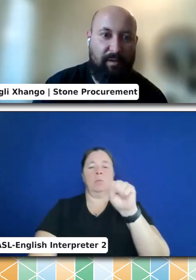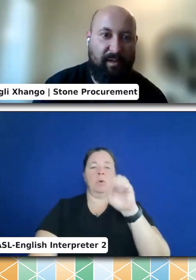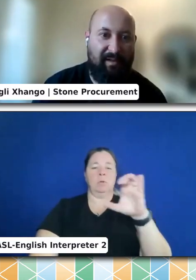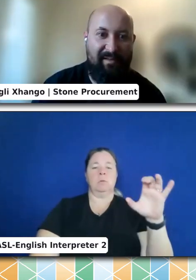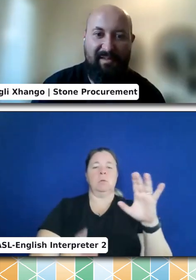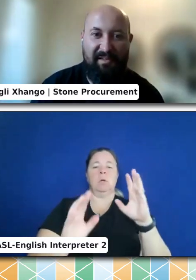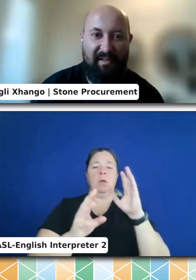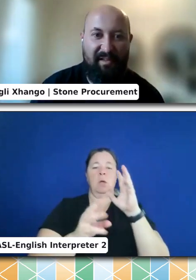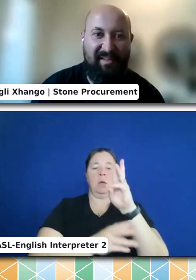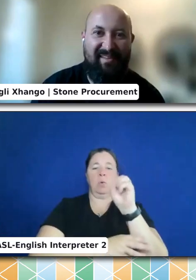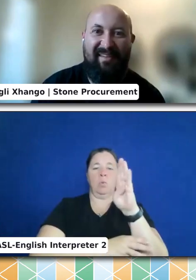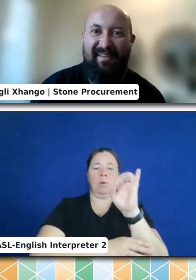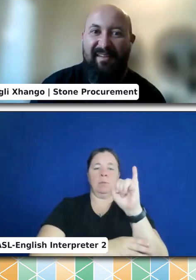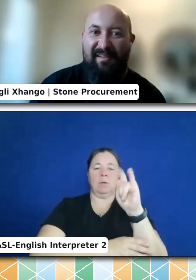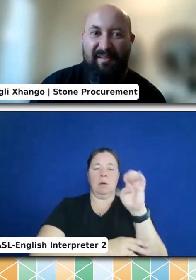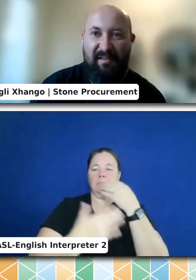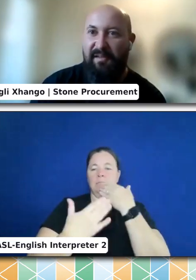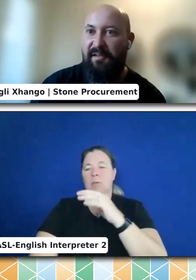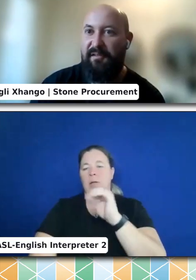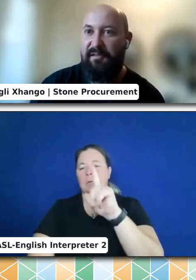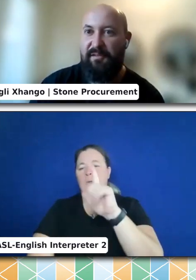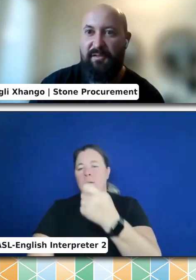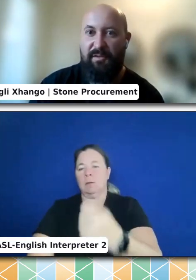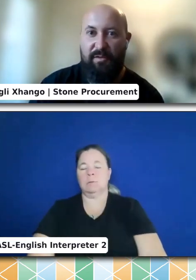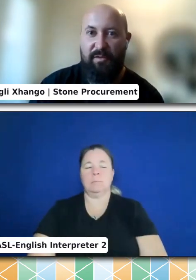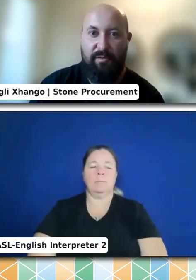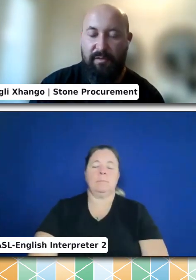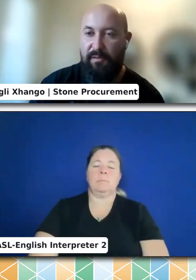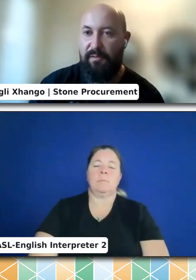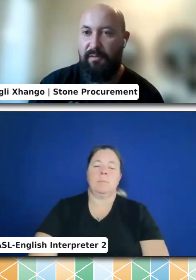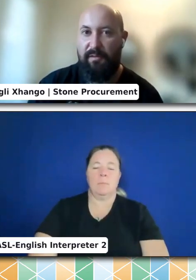Okay, this bike socks. Uh, sure.